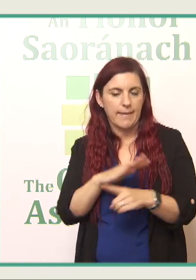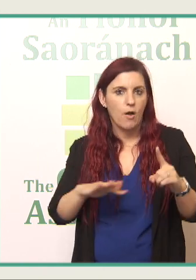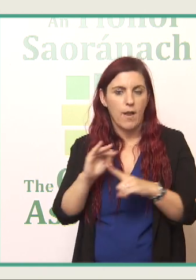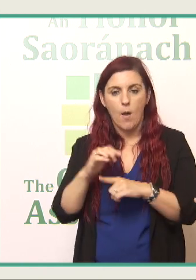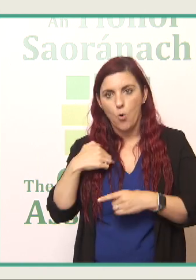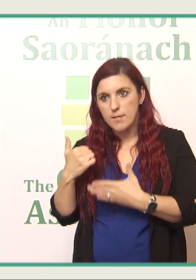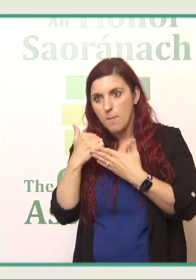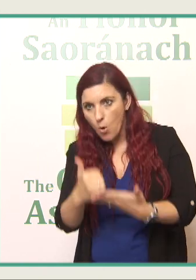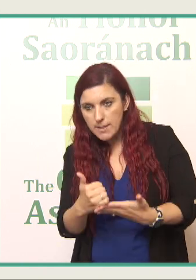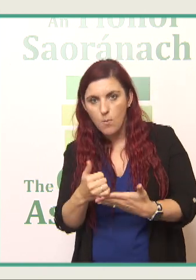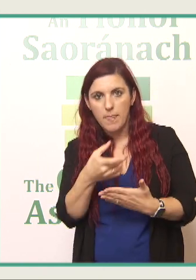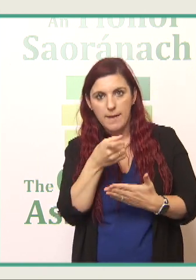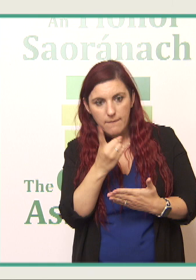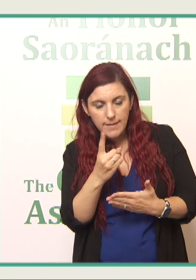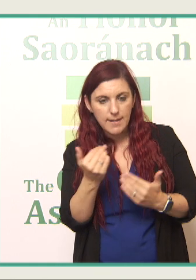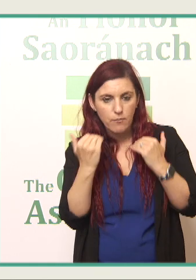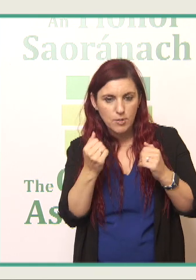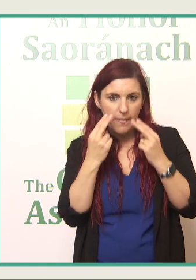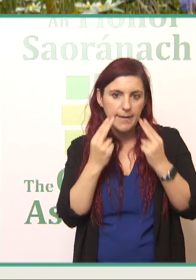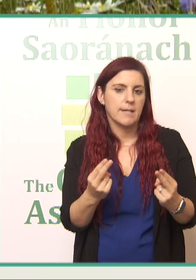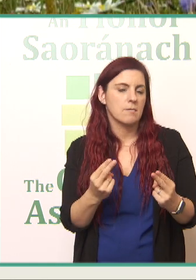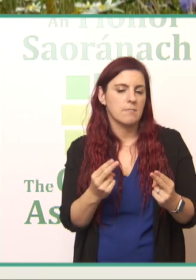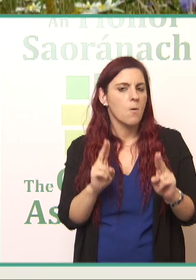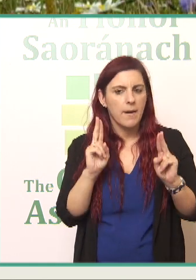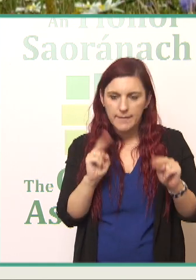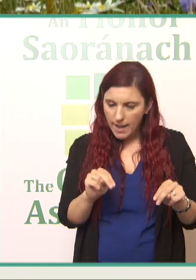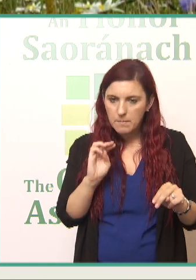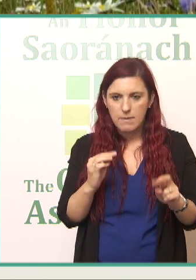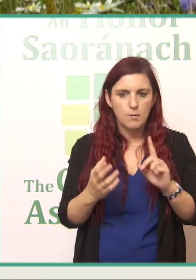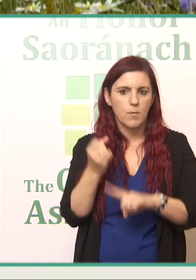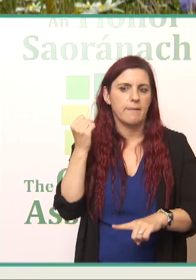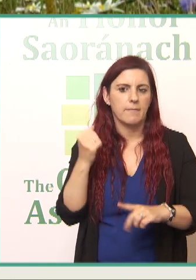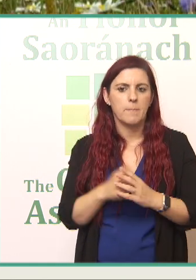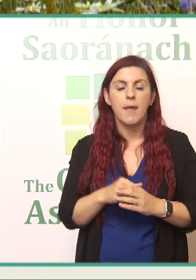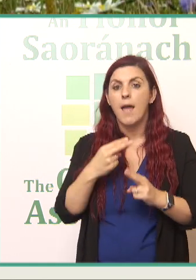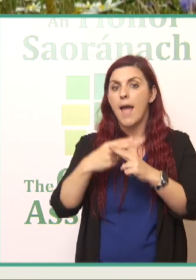and advice as to how how to do so so it can be done this is an external evaluation which also